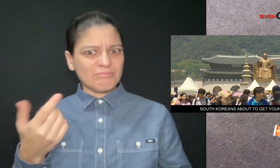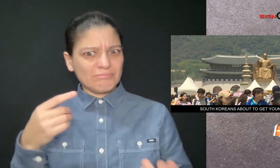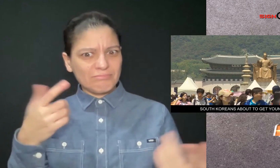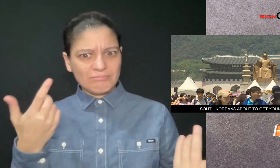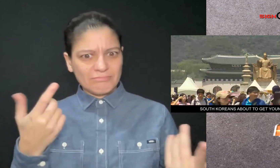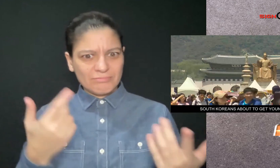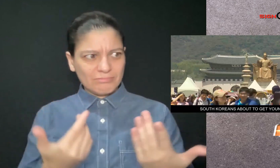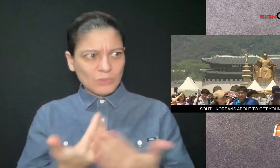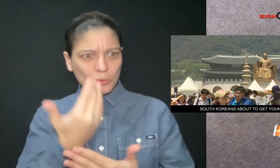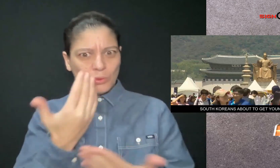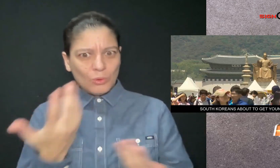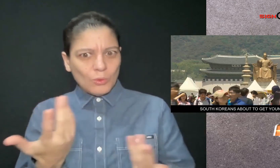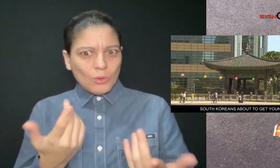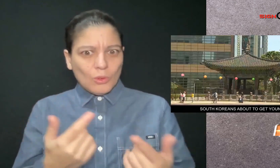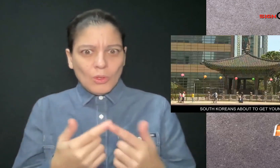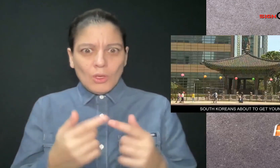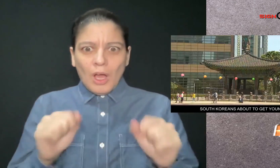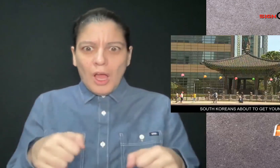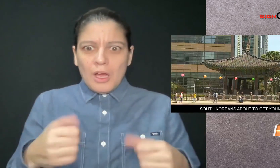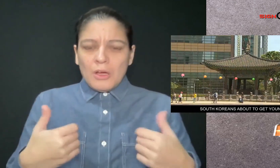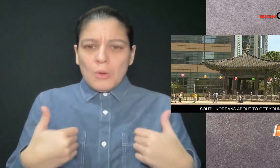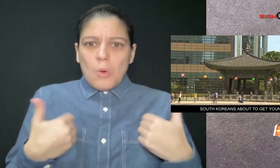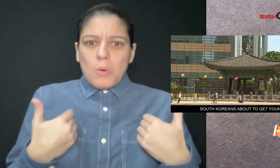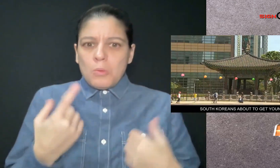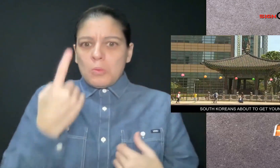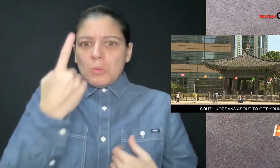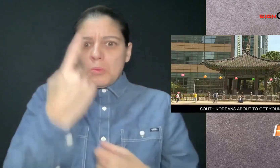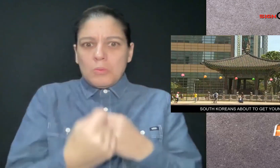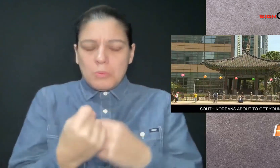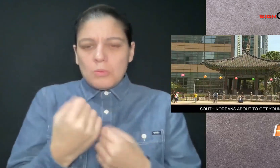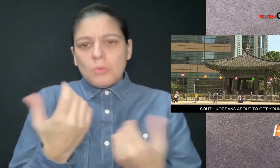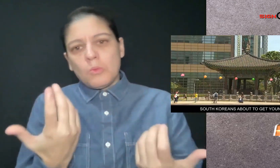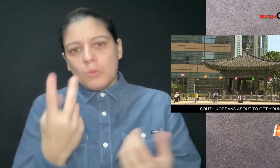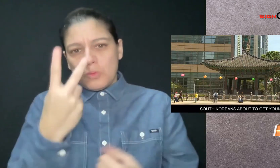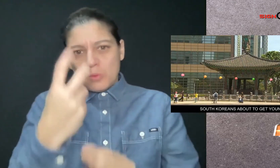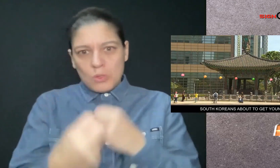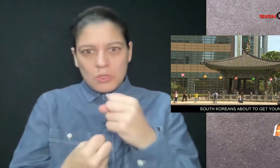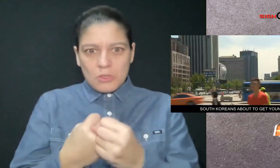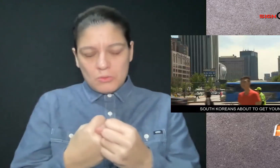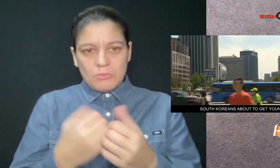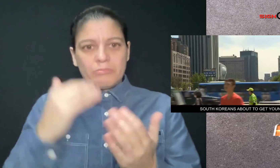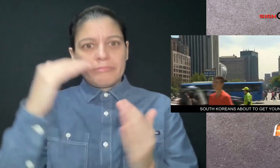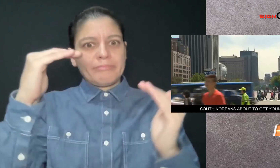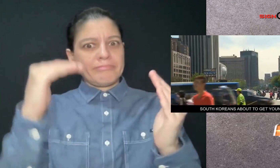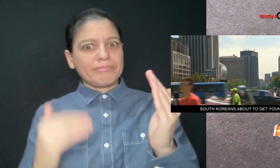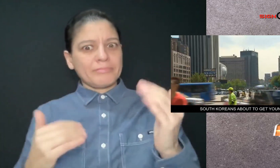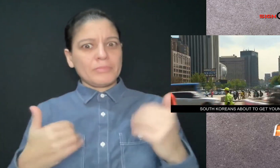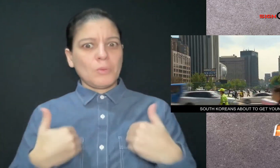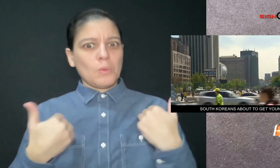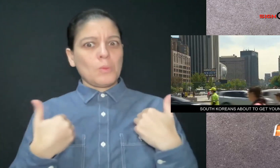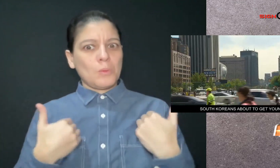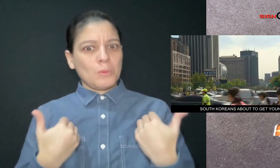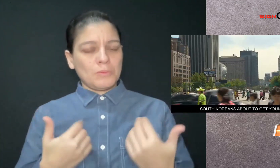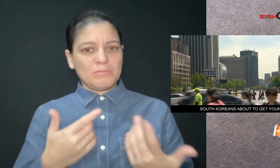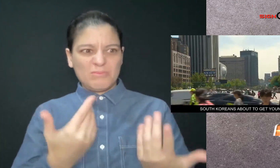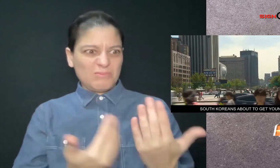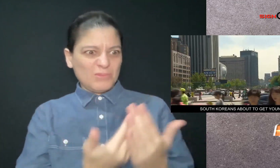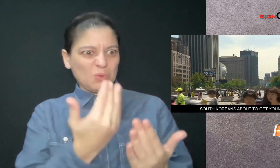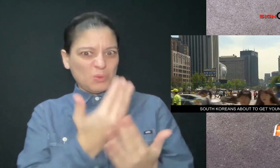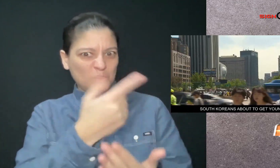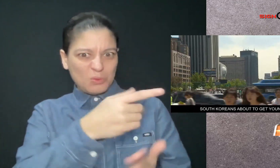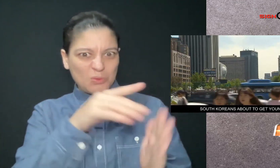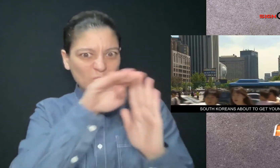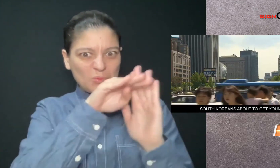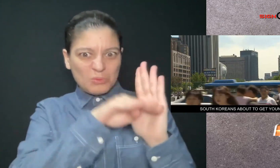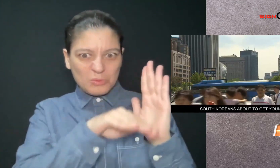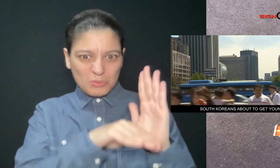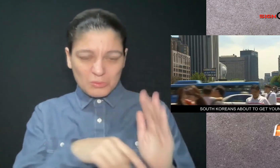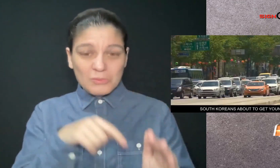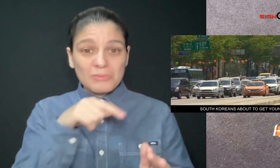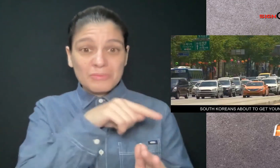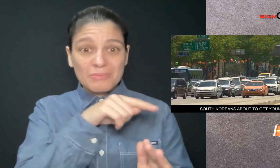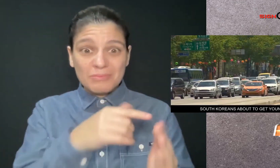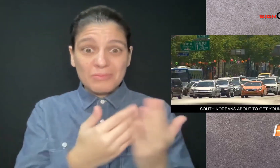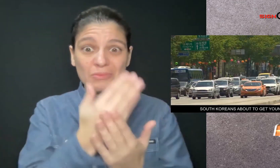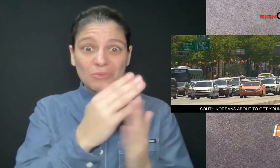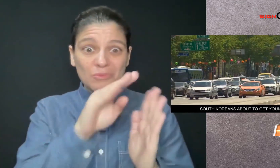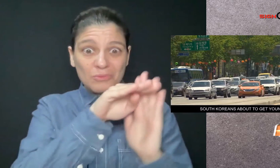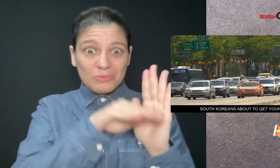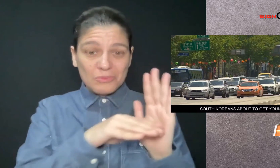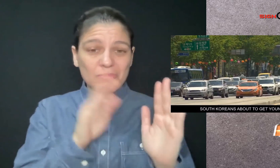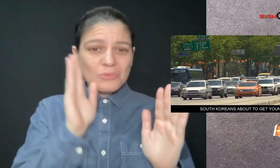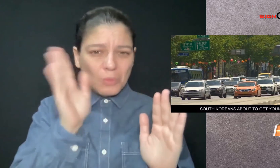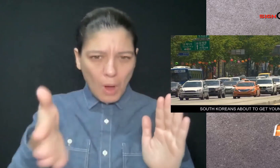about to get a year or two younger because of a new law